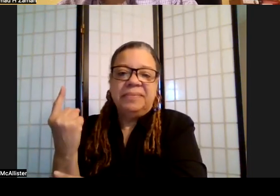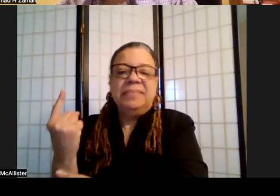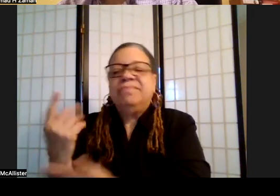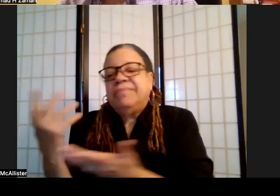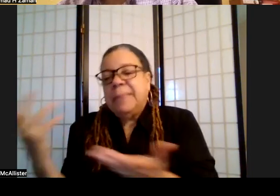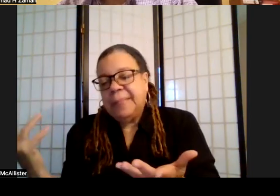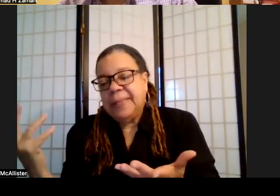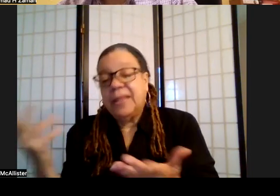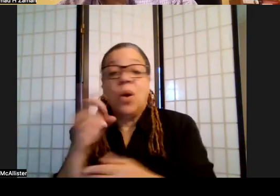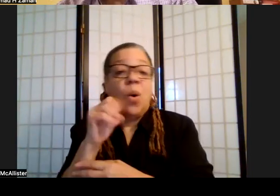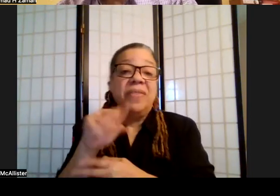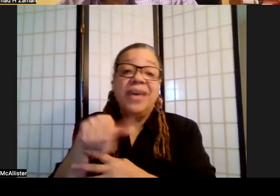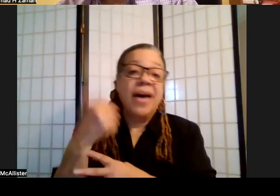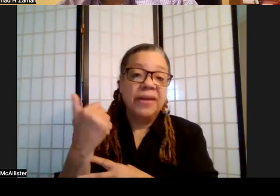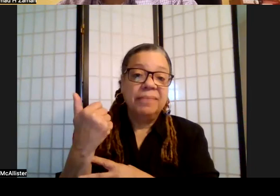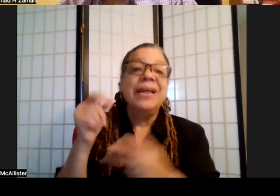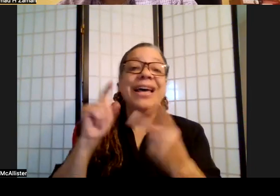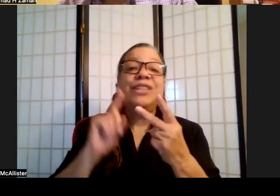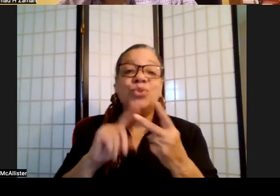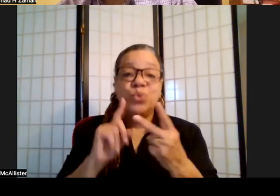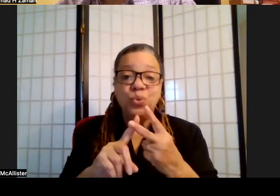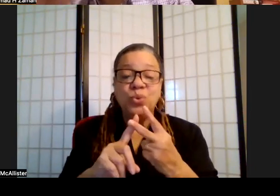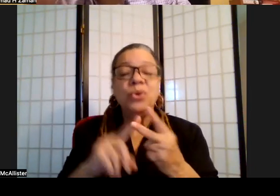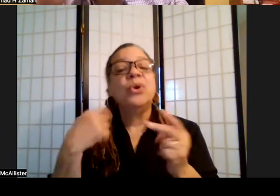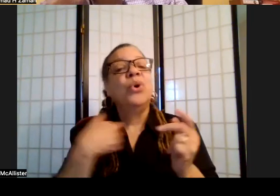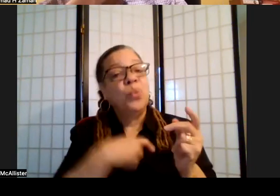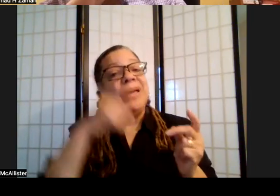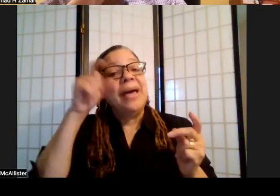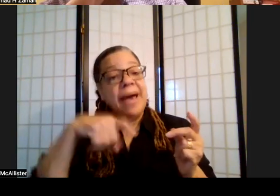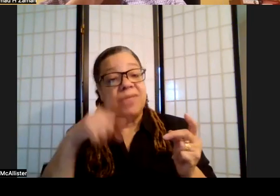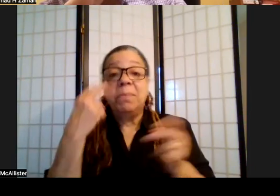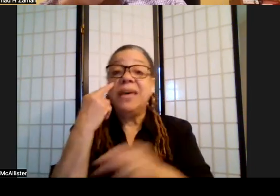or, or the other. And *two*, we have to be able to reflect deeply on